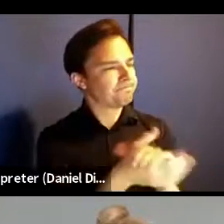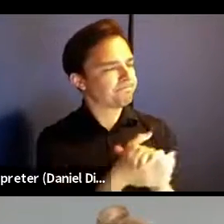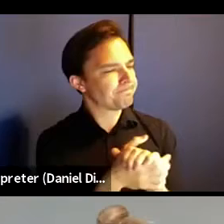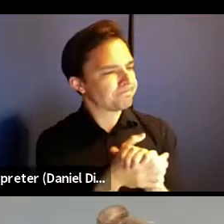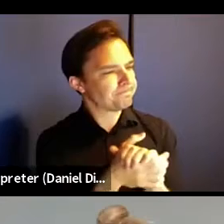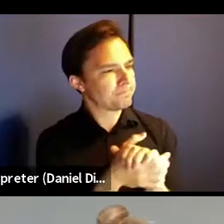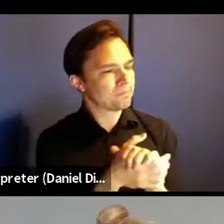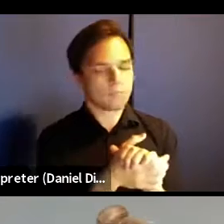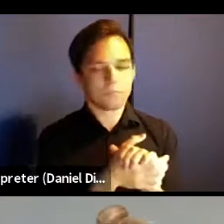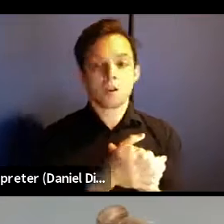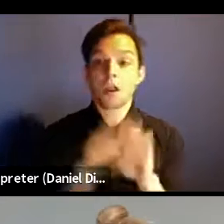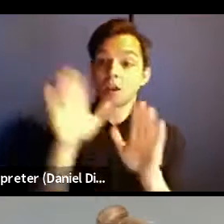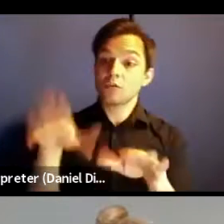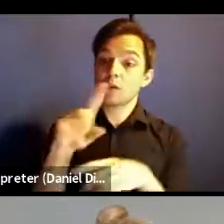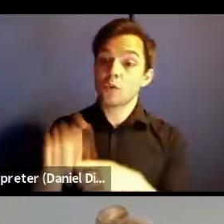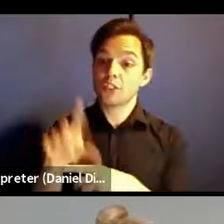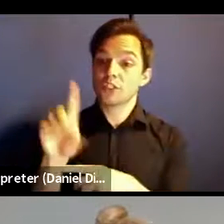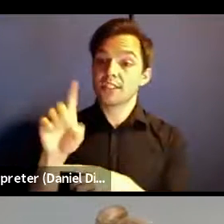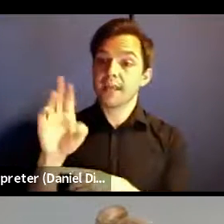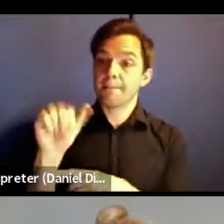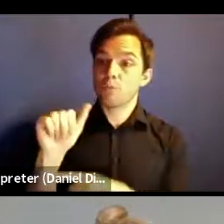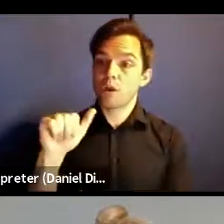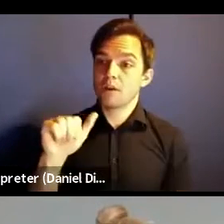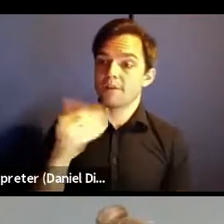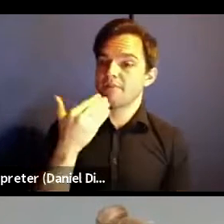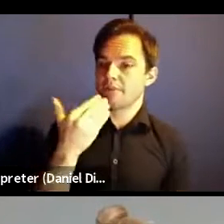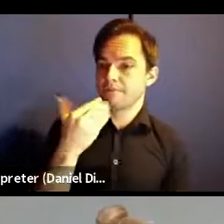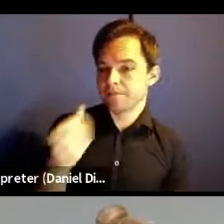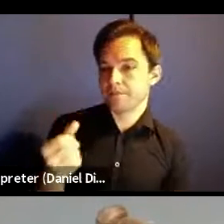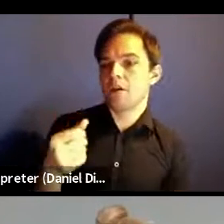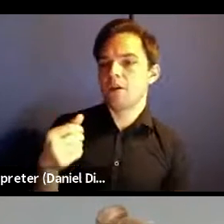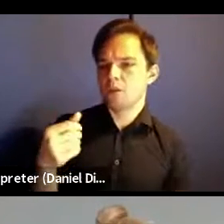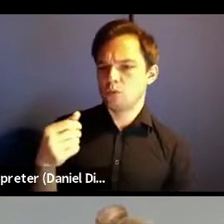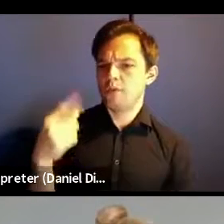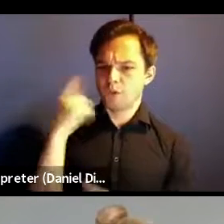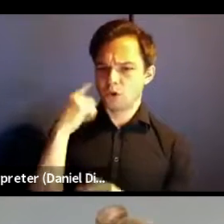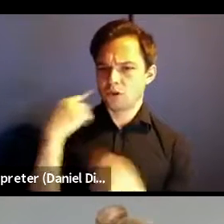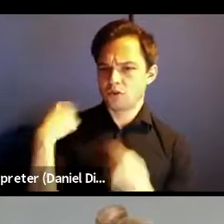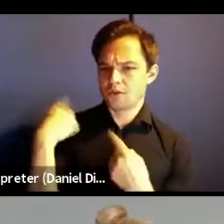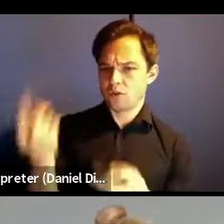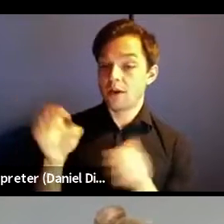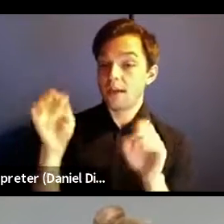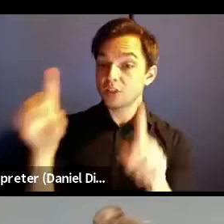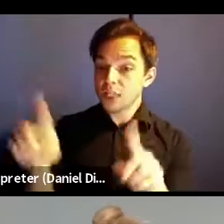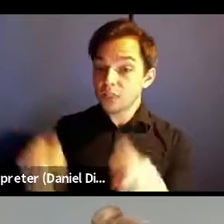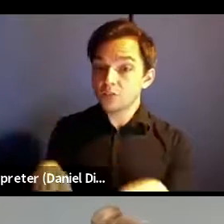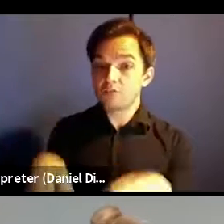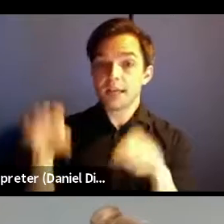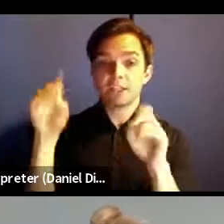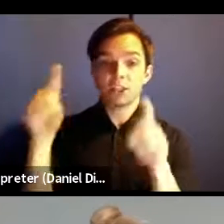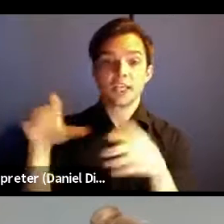A great question, Debra. As we've heard a few times, education and education institutions, like we,